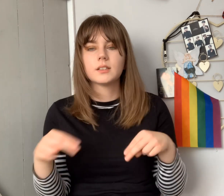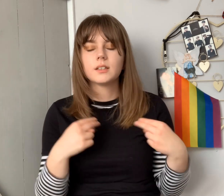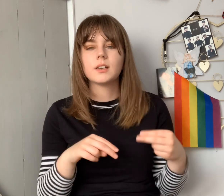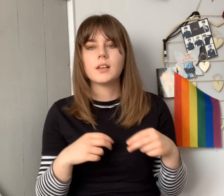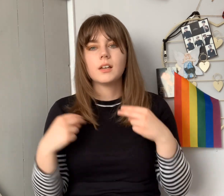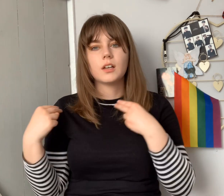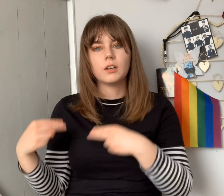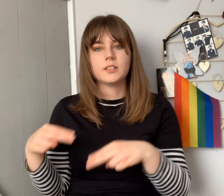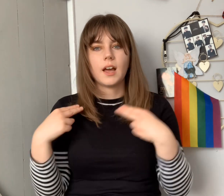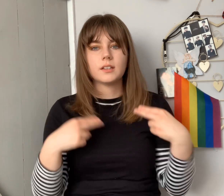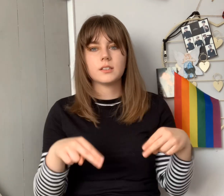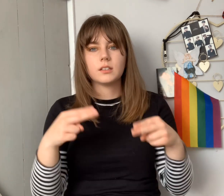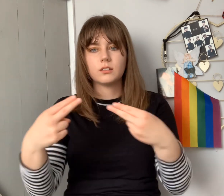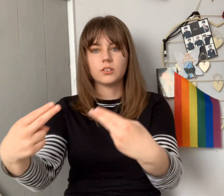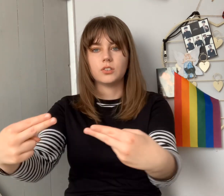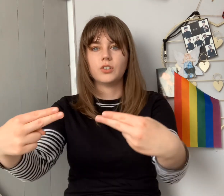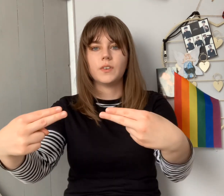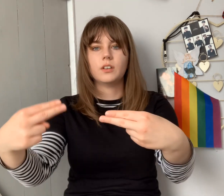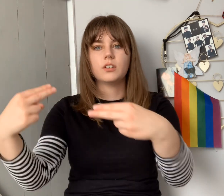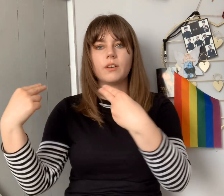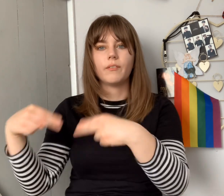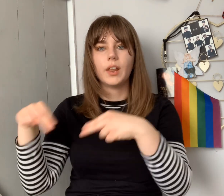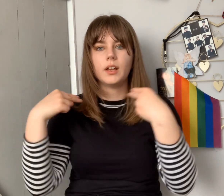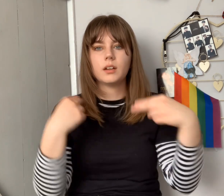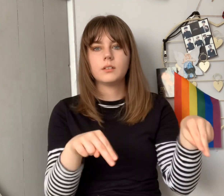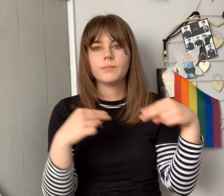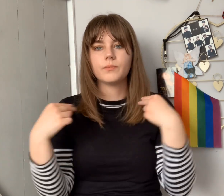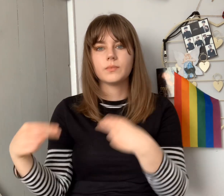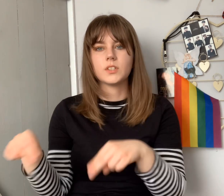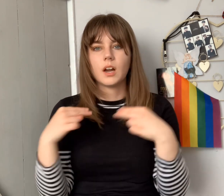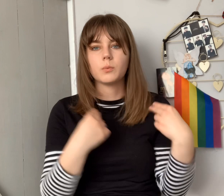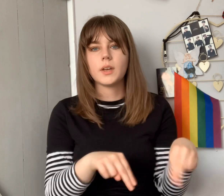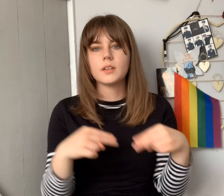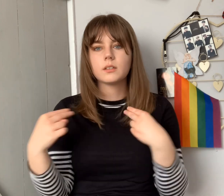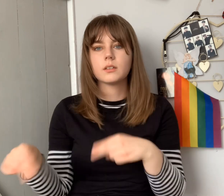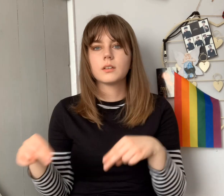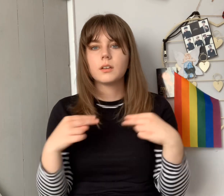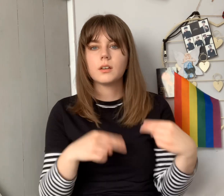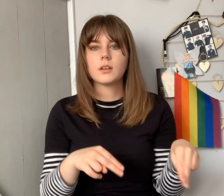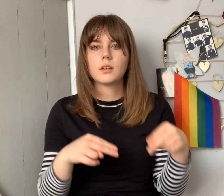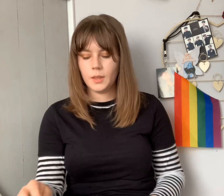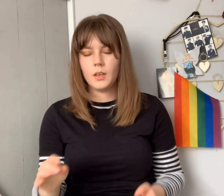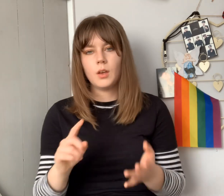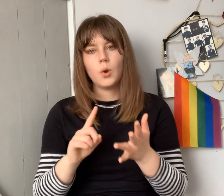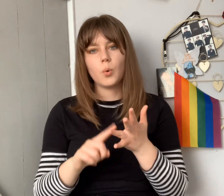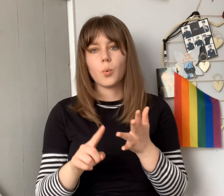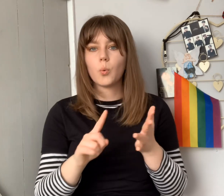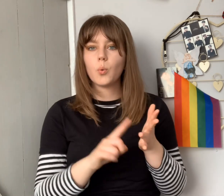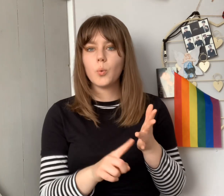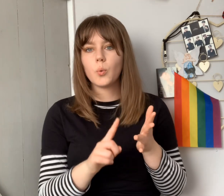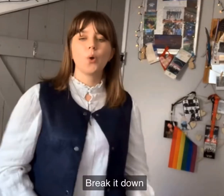Dance, so 2 fingers and flick sideways "Ooh"